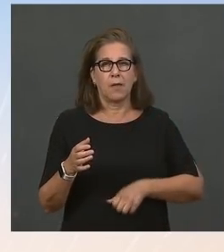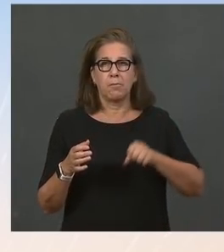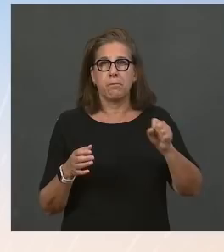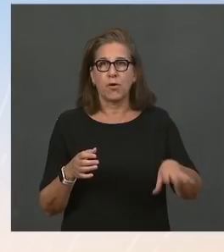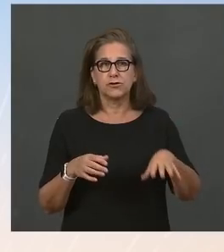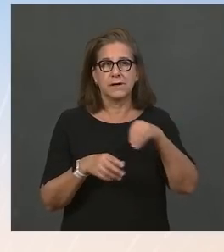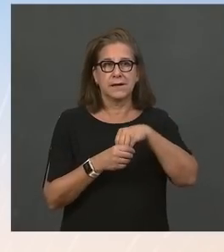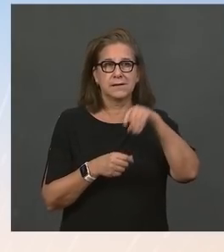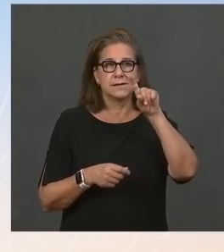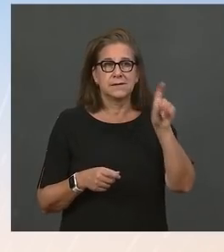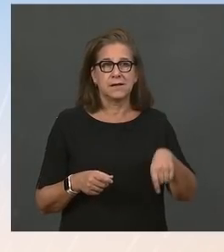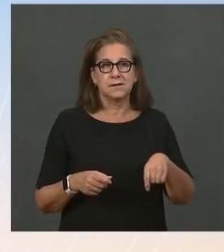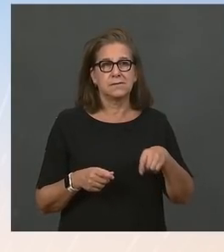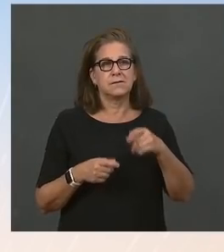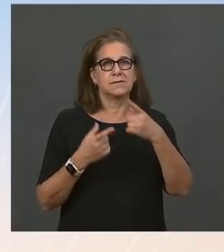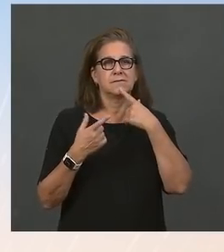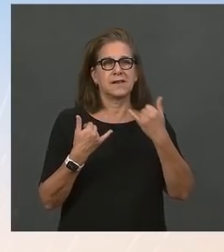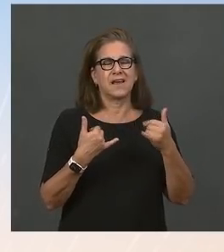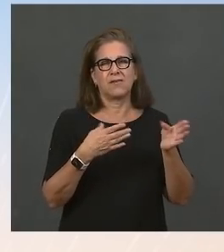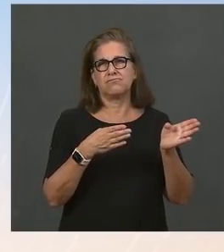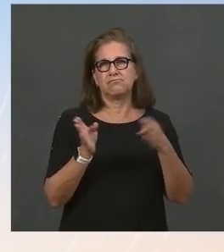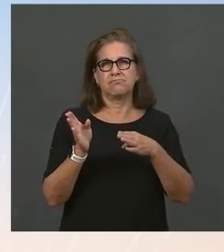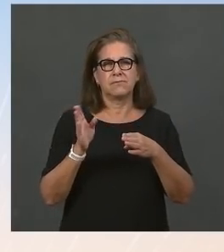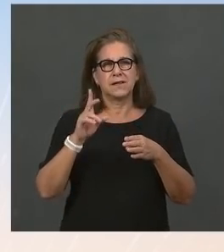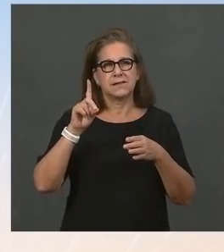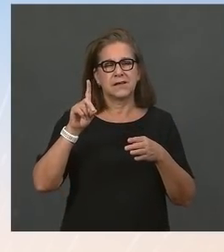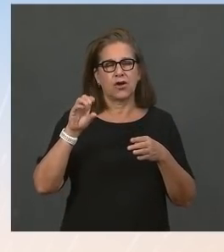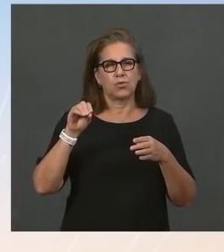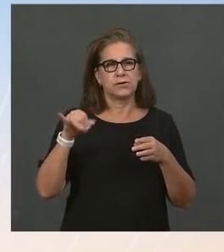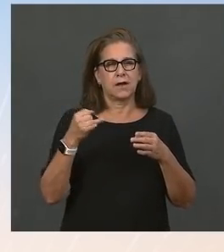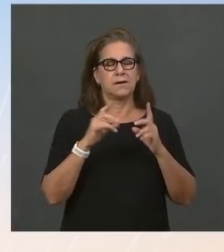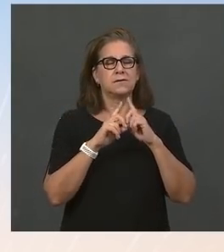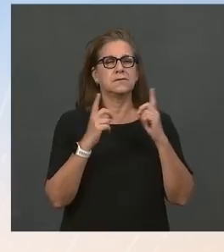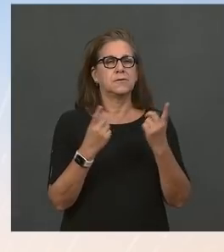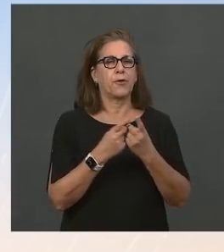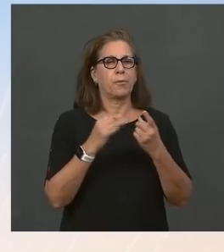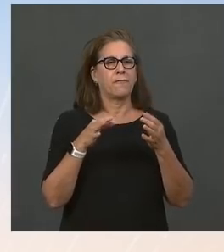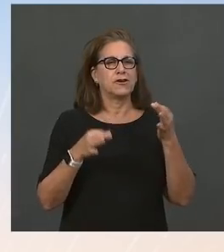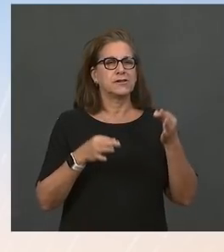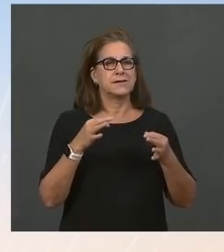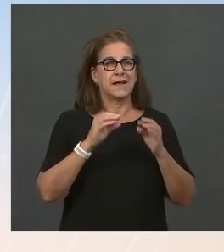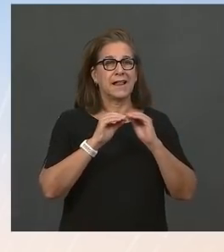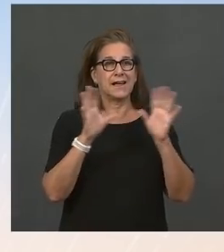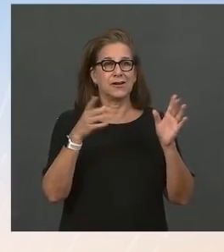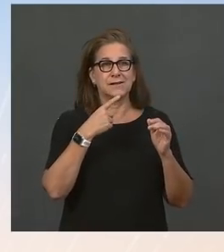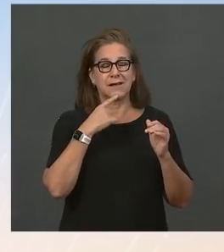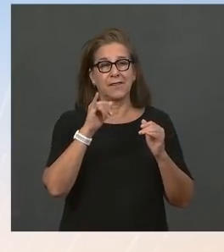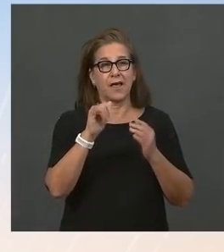is that the President has been clear in his position that S.B. 8 is blatantly unconstitutional. It not only violates the right to safe